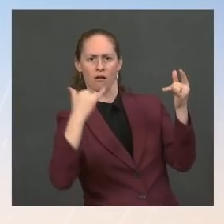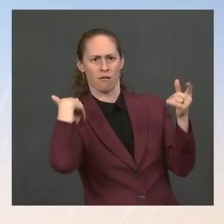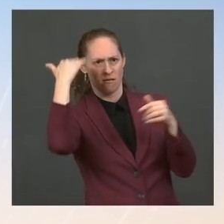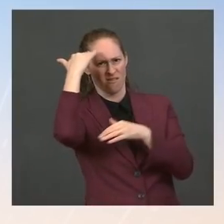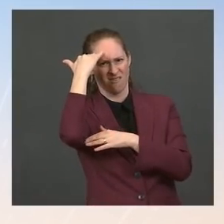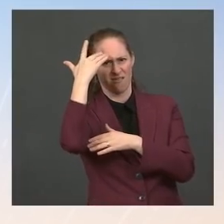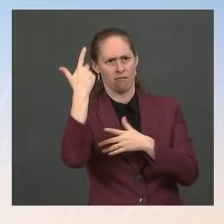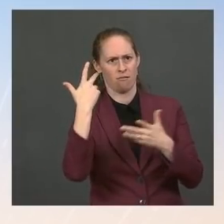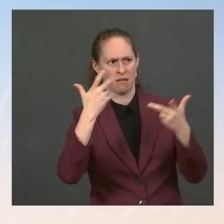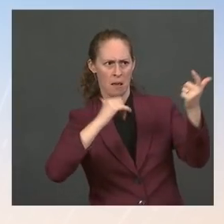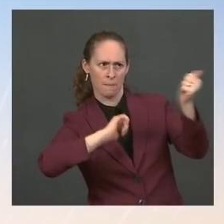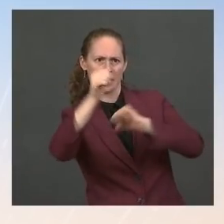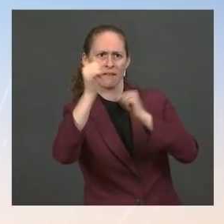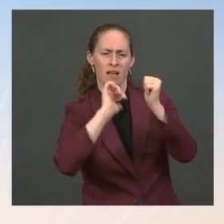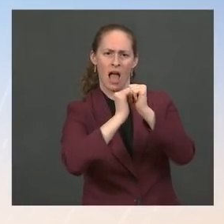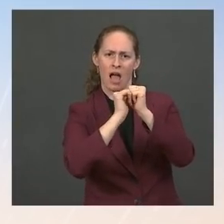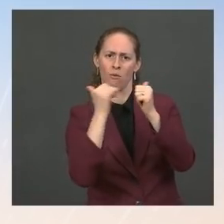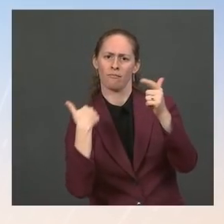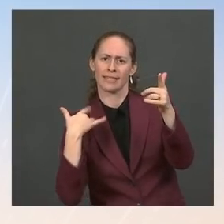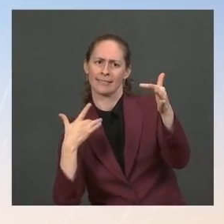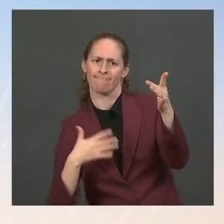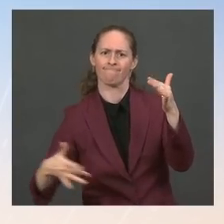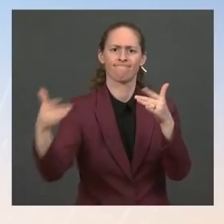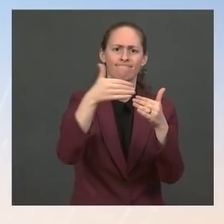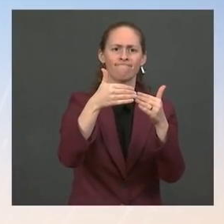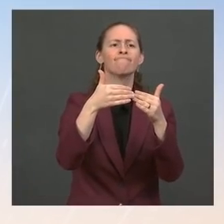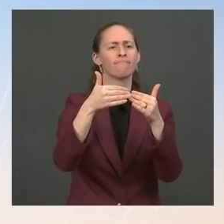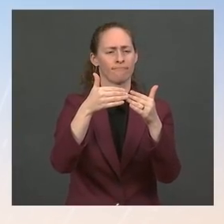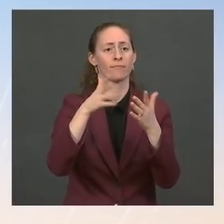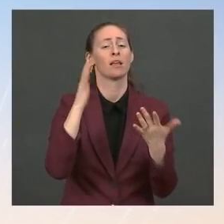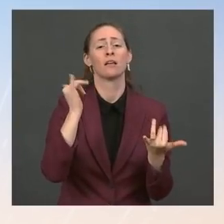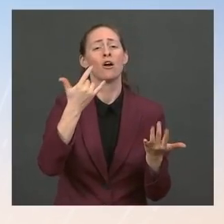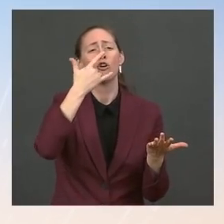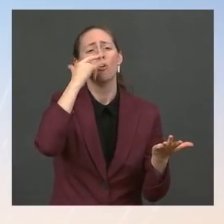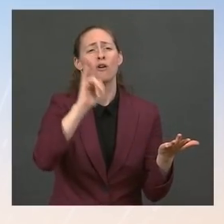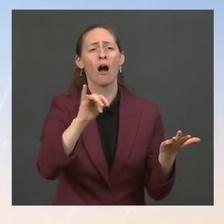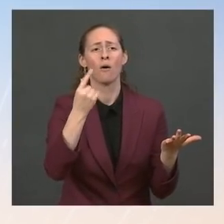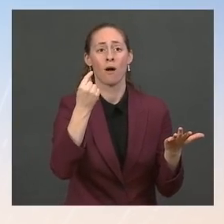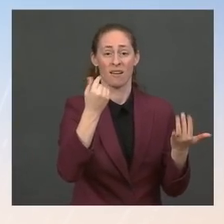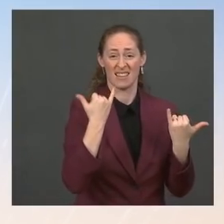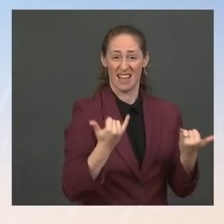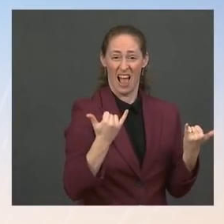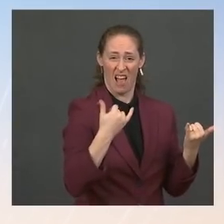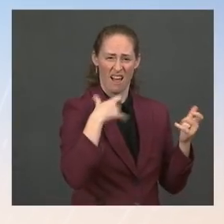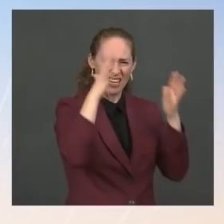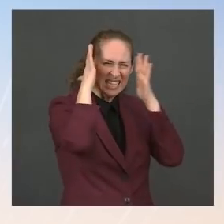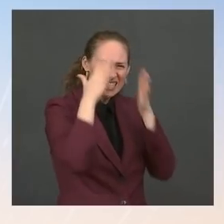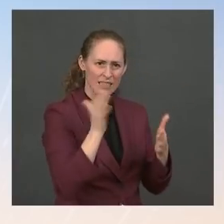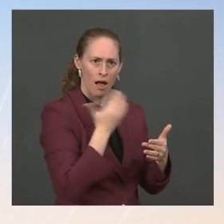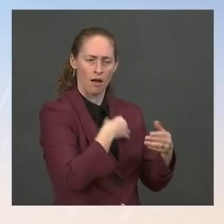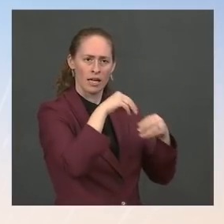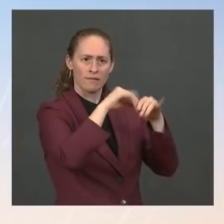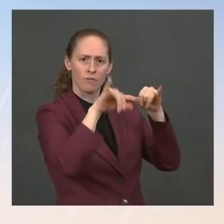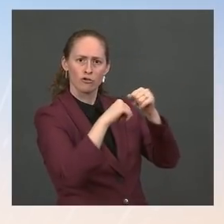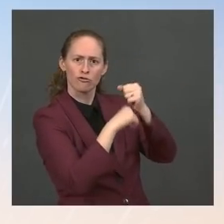and allies to make sure we have a united approach and a coordinated approach as it relates to engagement with China.